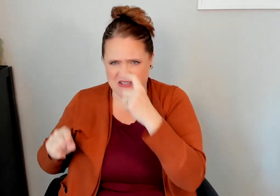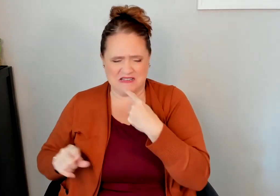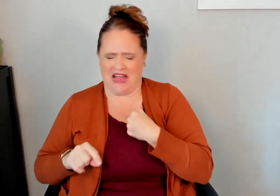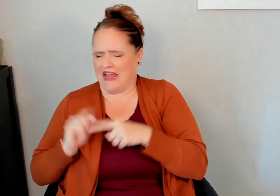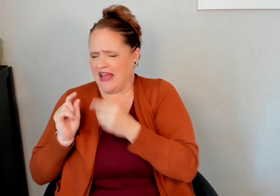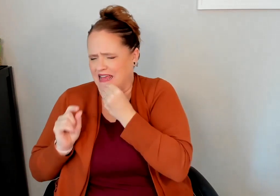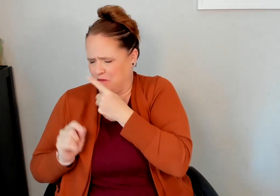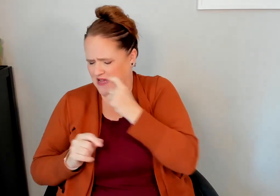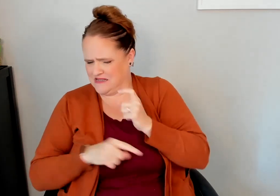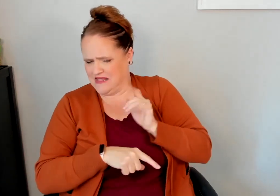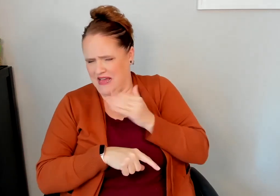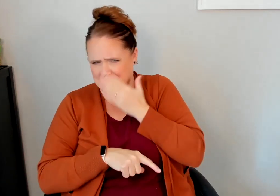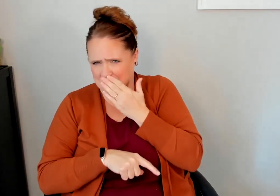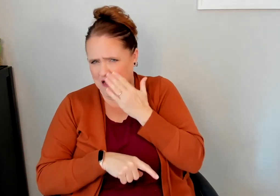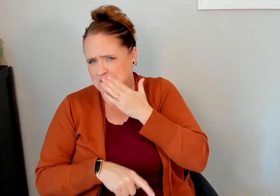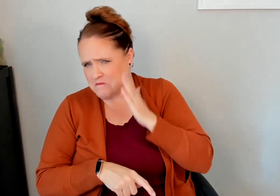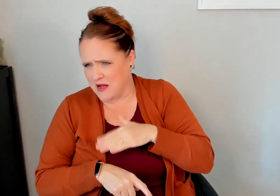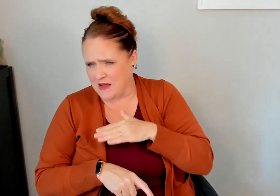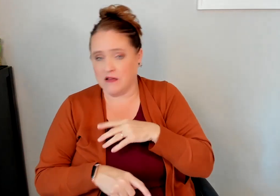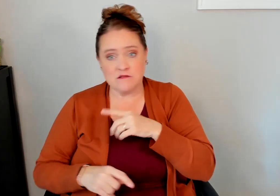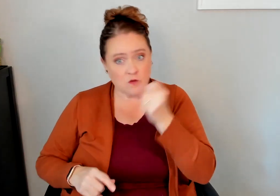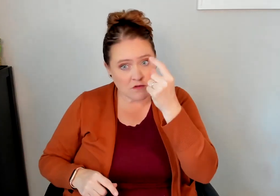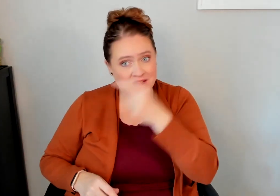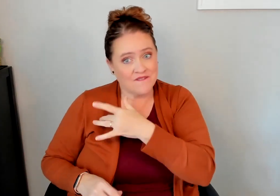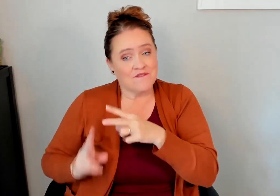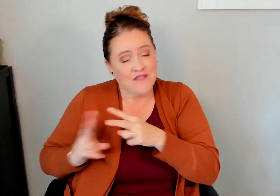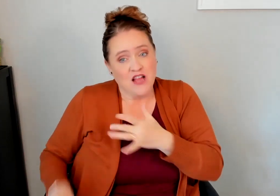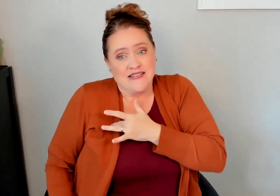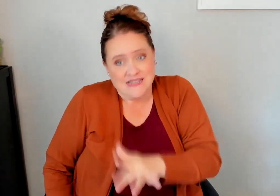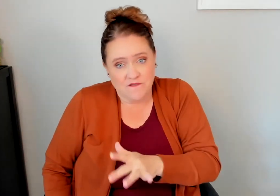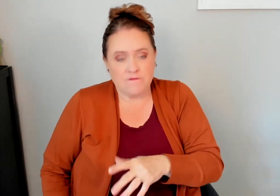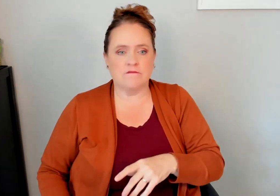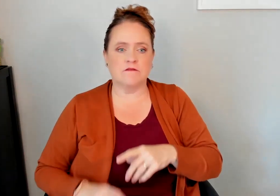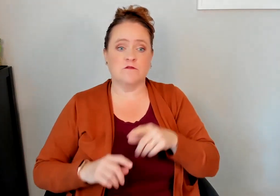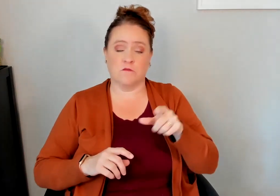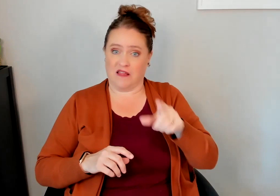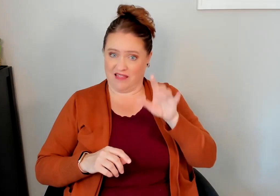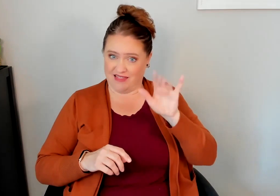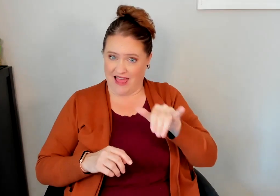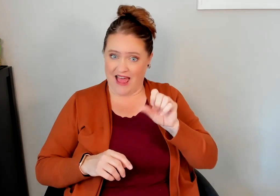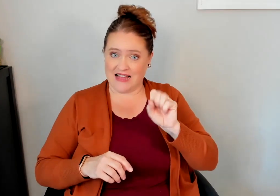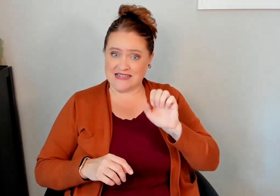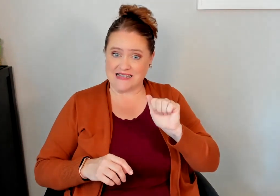was so disgusted by the fishy smell i'm telling you that to say how sensitive they are to smells